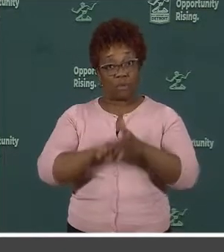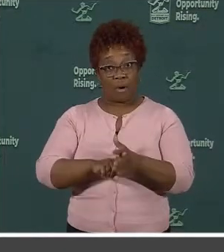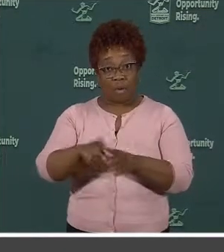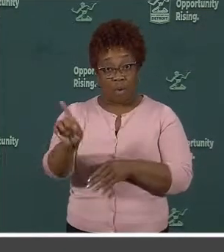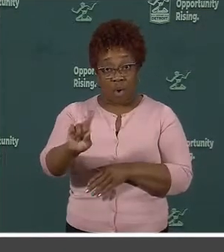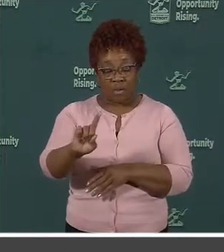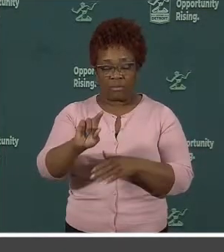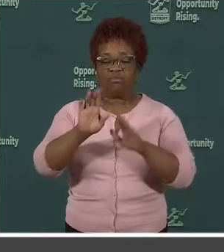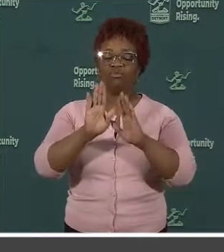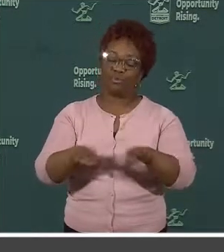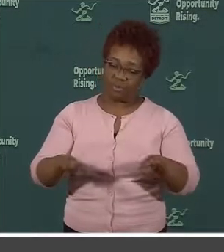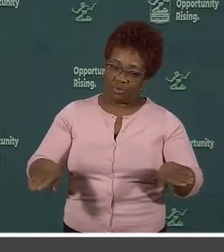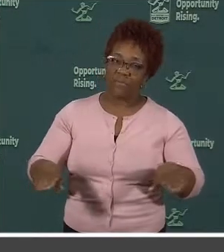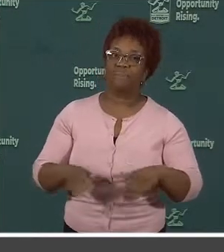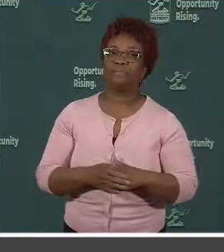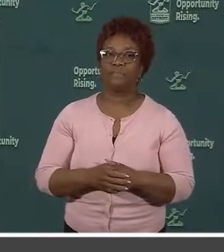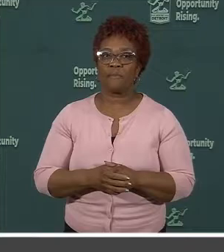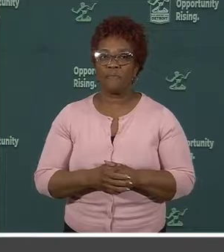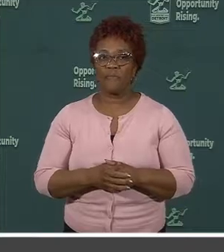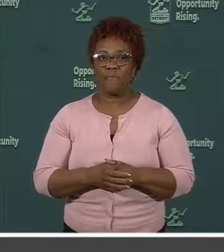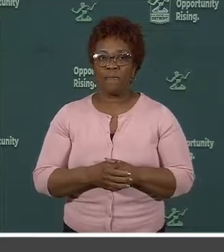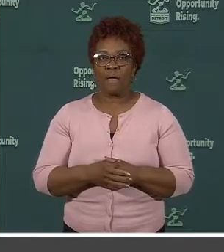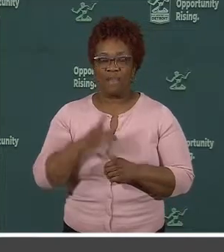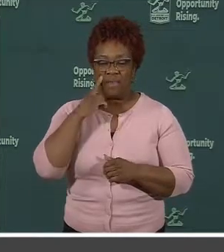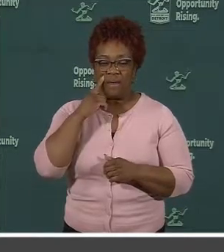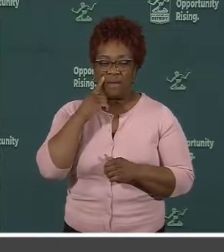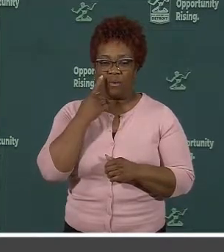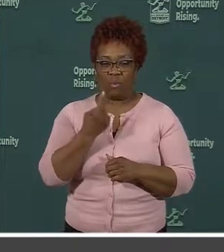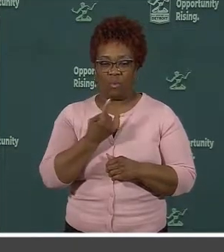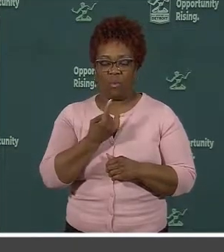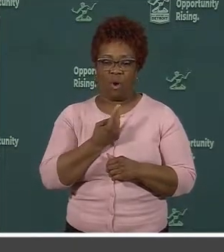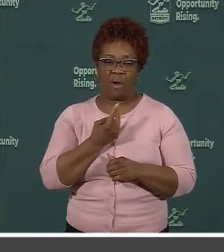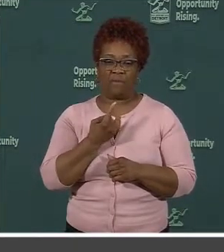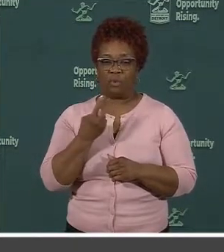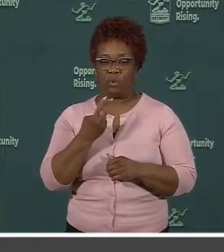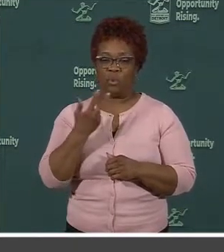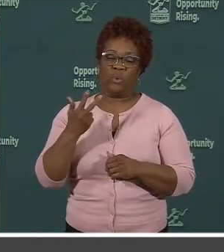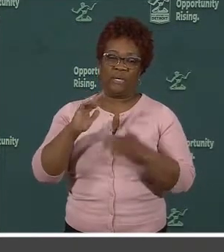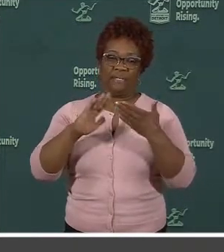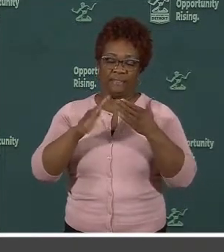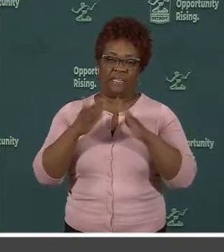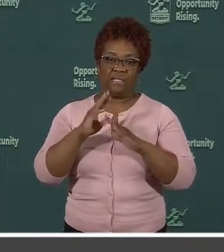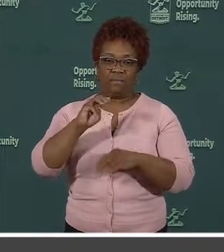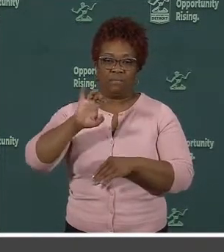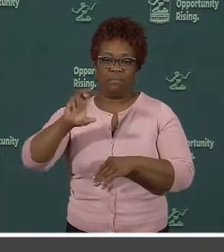REMAIN ONE OF ONLY TWO OR THREE CITIES IN MICHIGAN THAT GUARANTEES COLLEGE TUITION TO